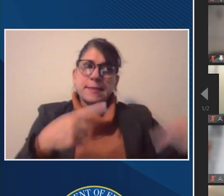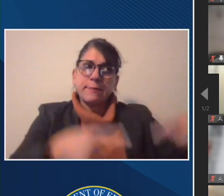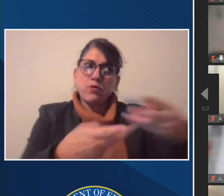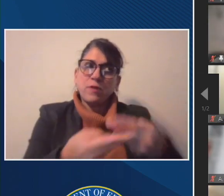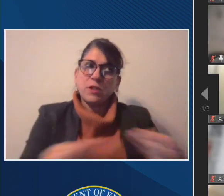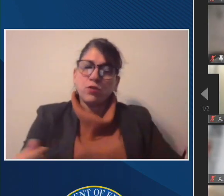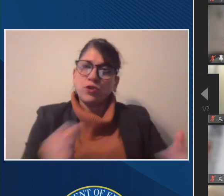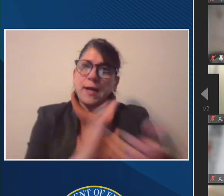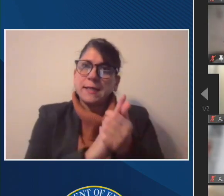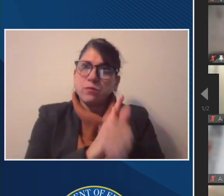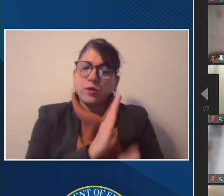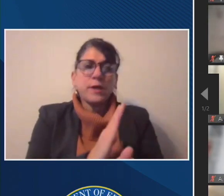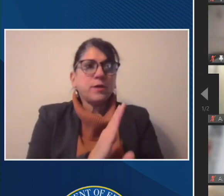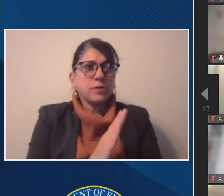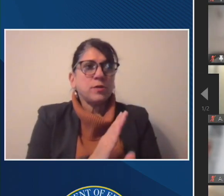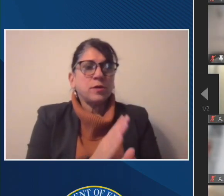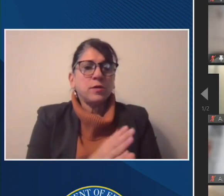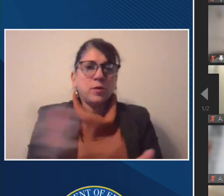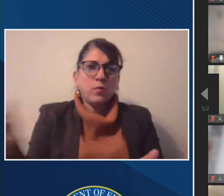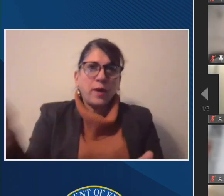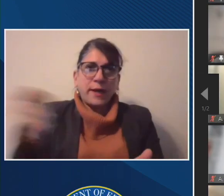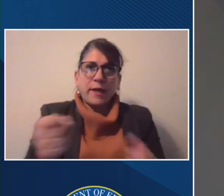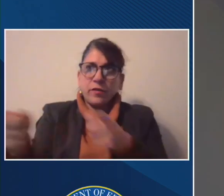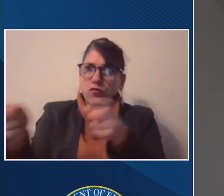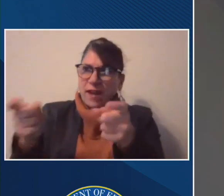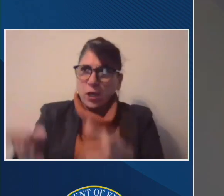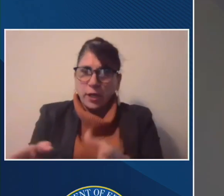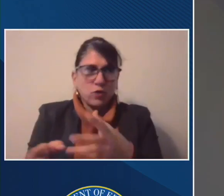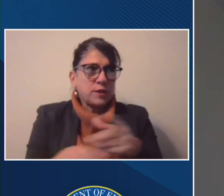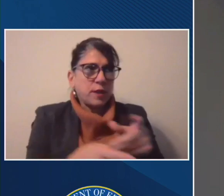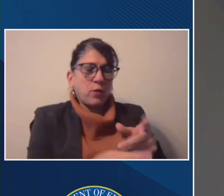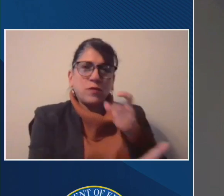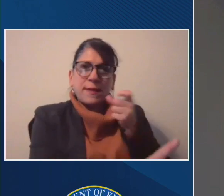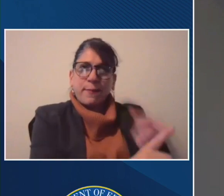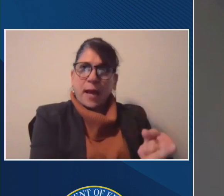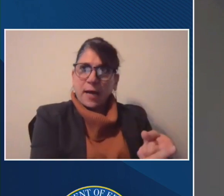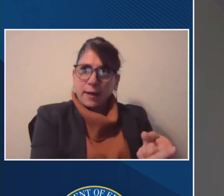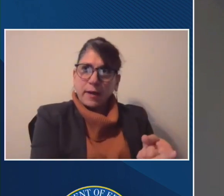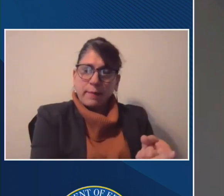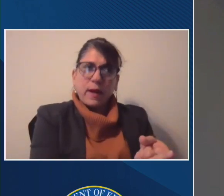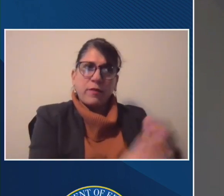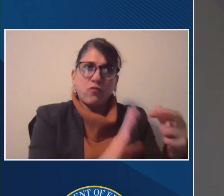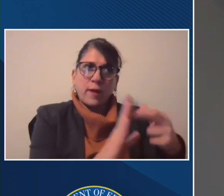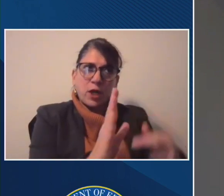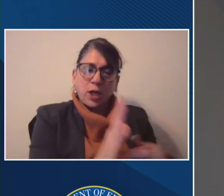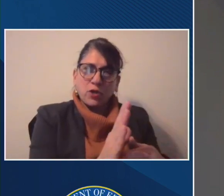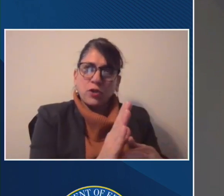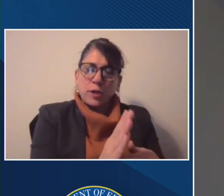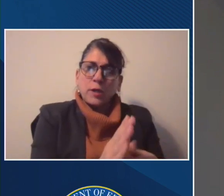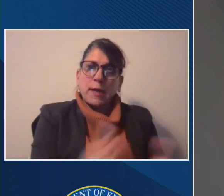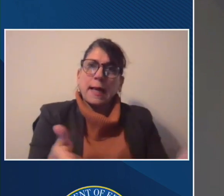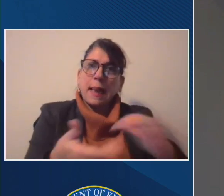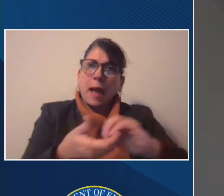bring together the regulators and those impacted by the regulations in a collaborative process prior to the